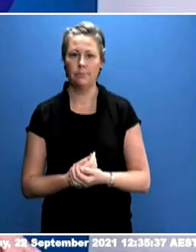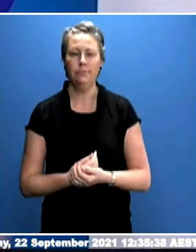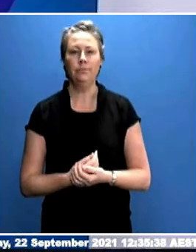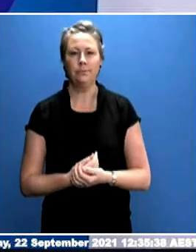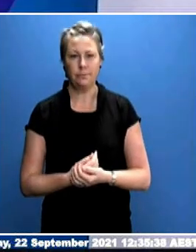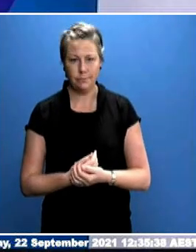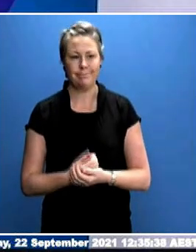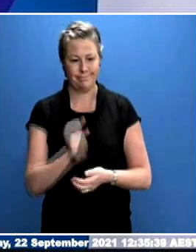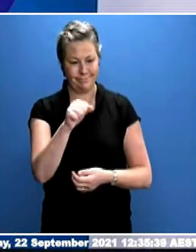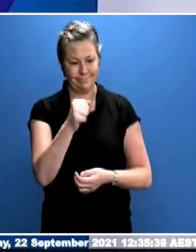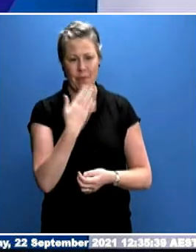Yes, thank you, Chair.